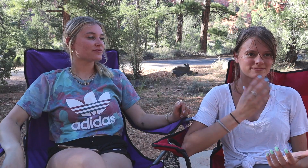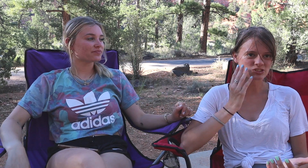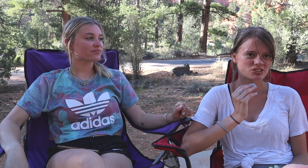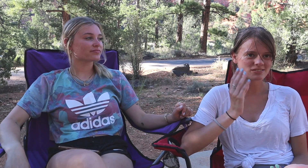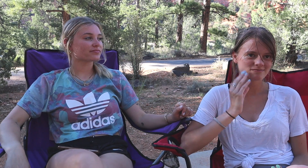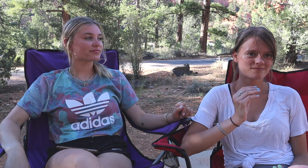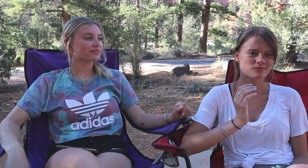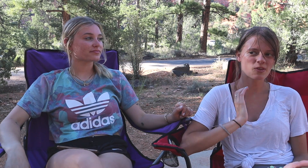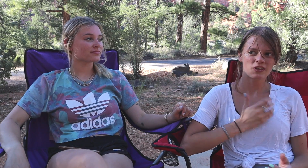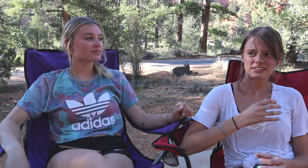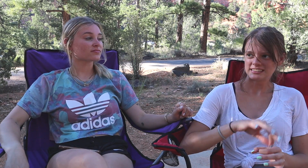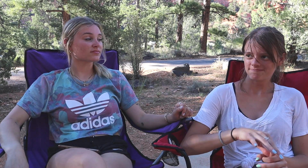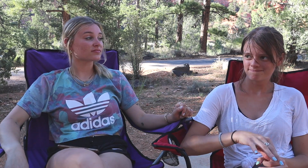K: and our experiences our teas